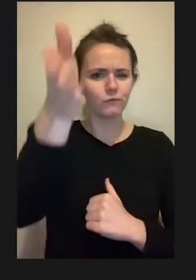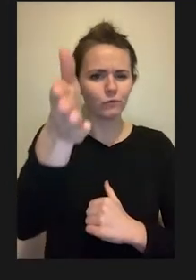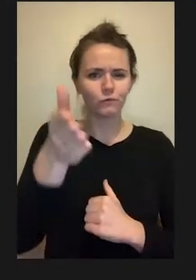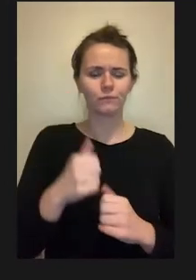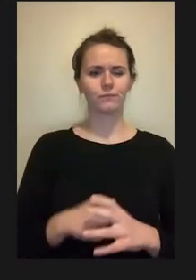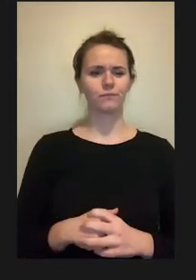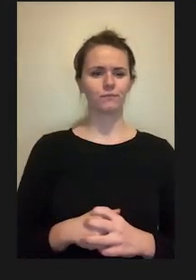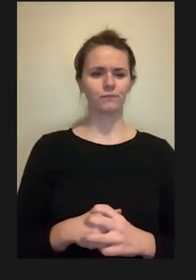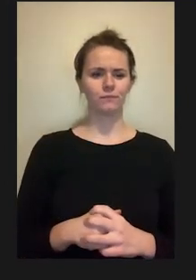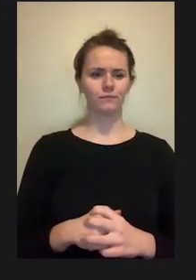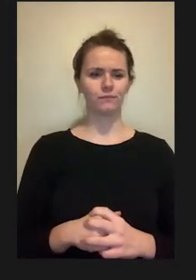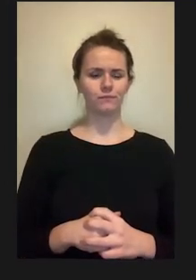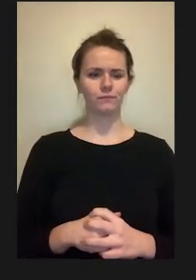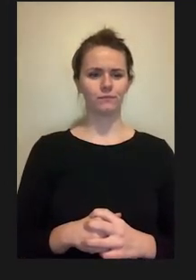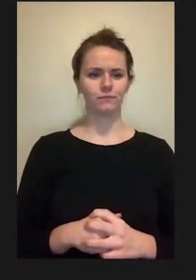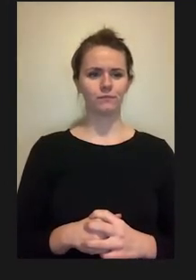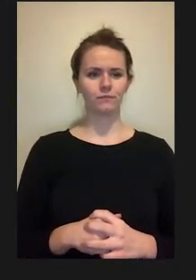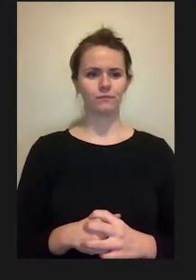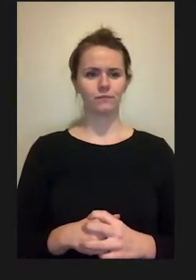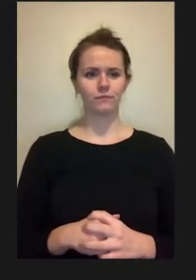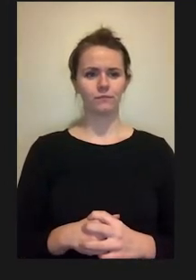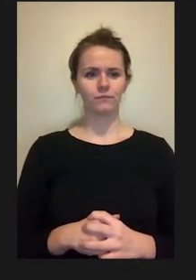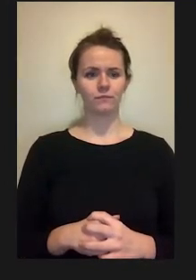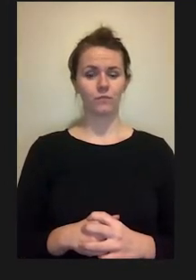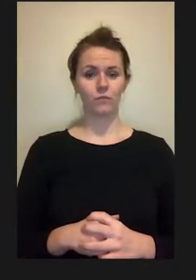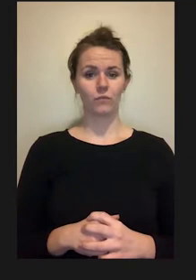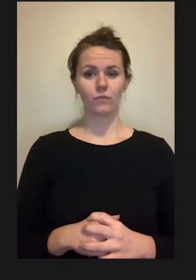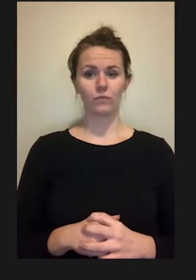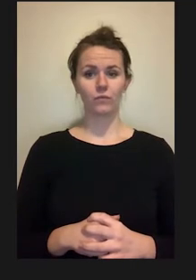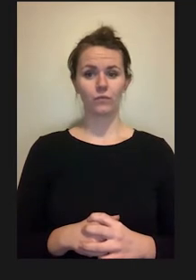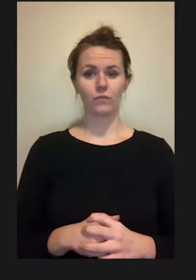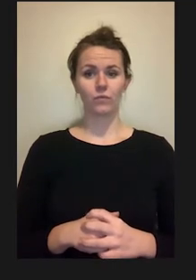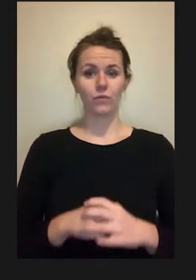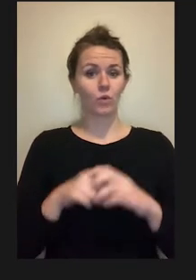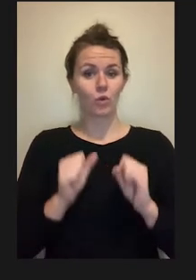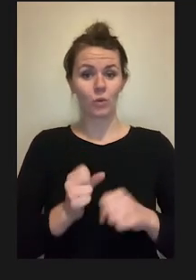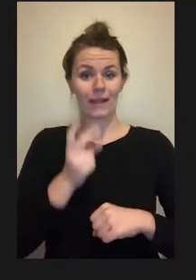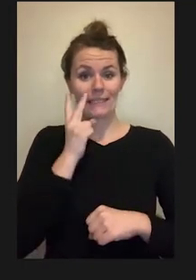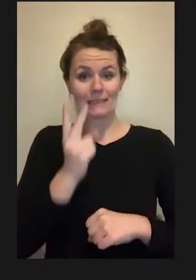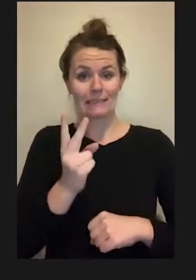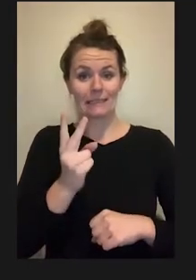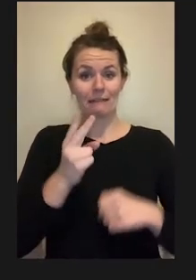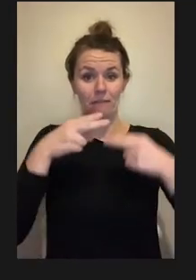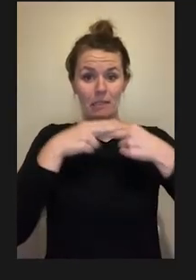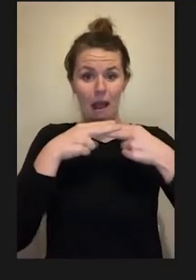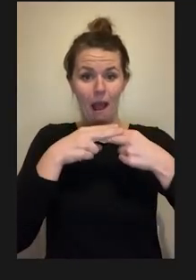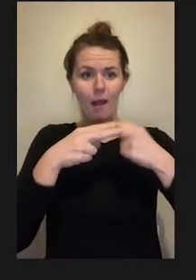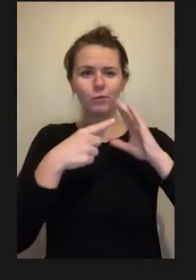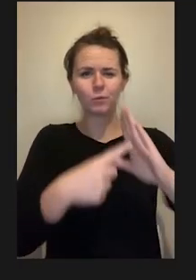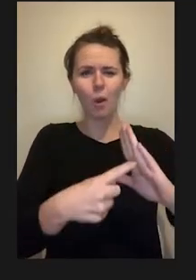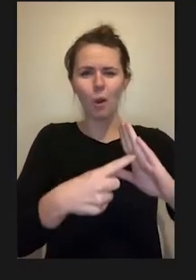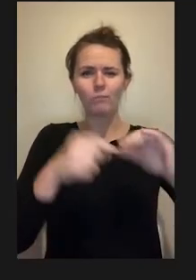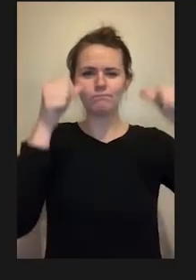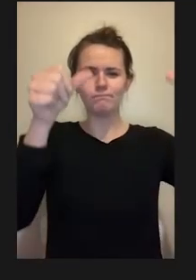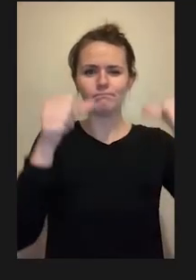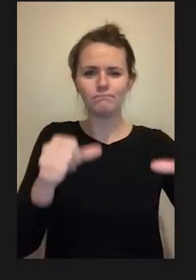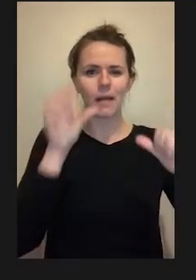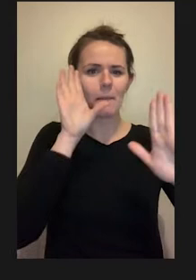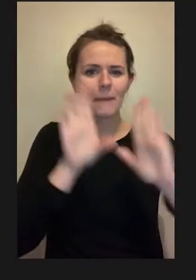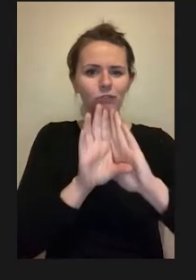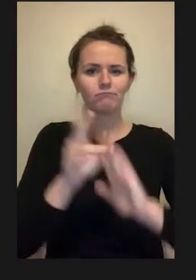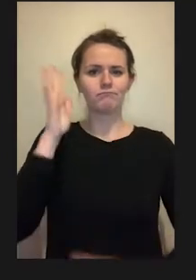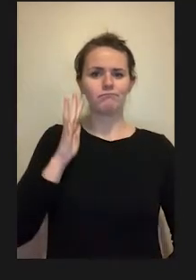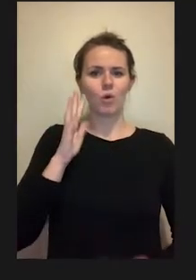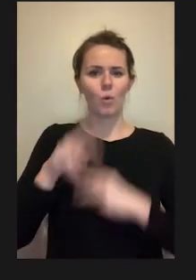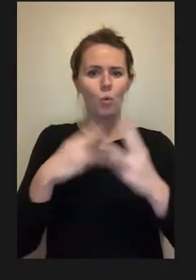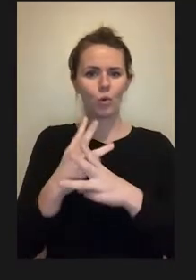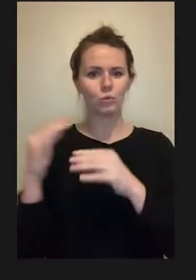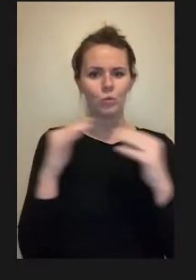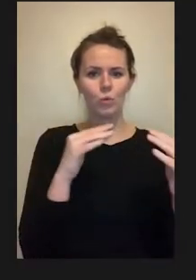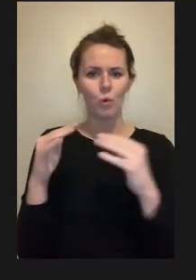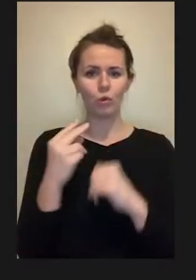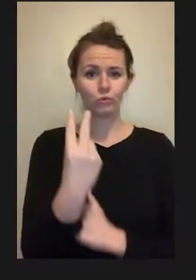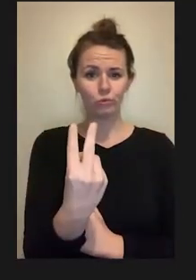In this slide on the left side is a World War II era poster that reads: America needs all of us